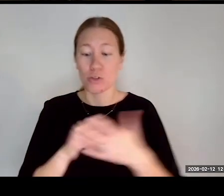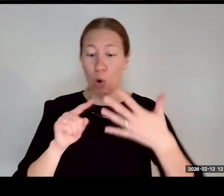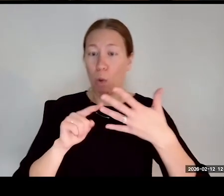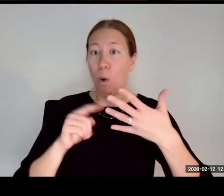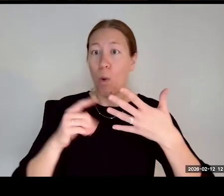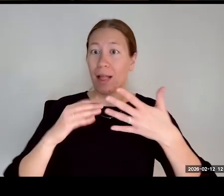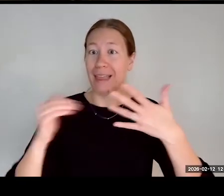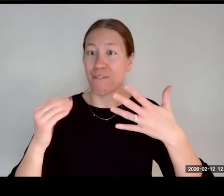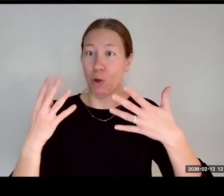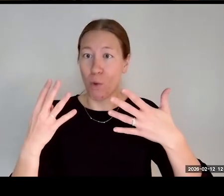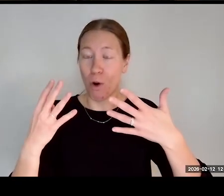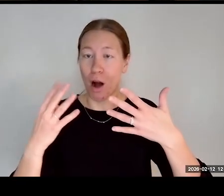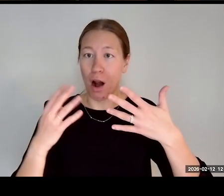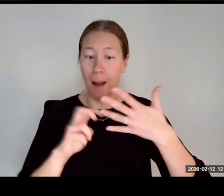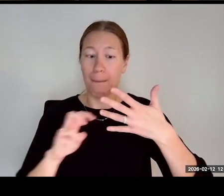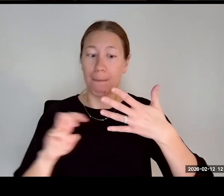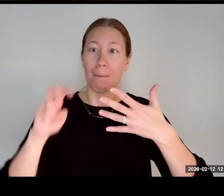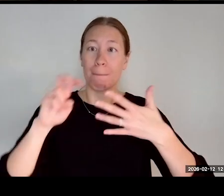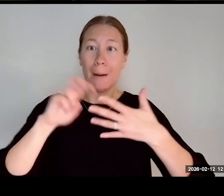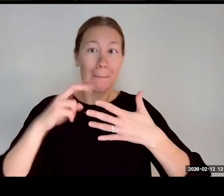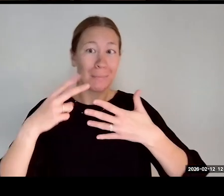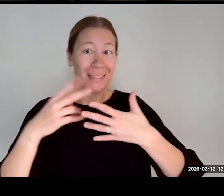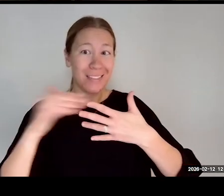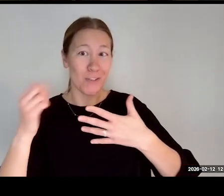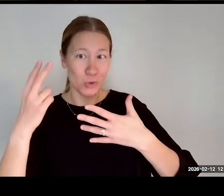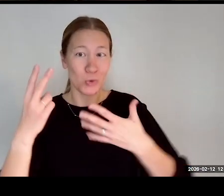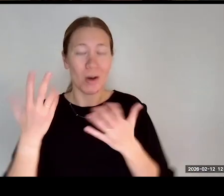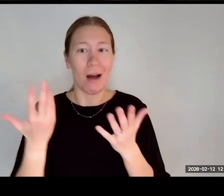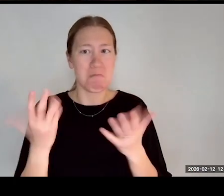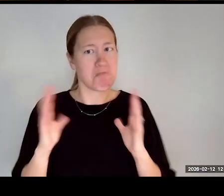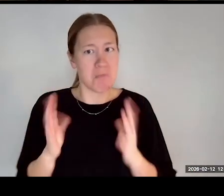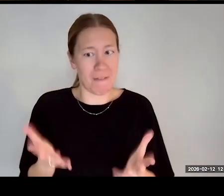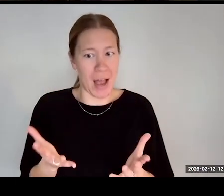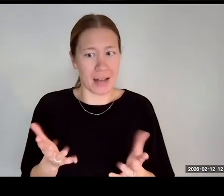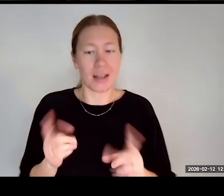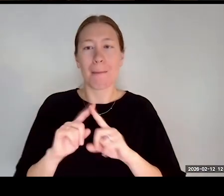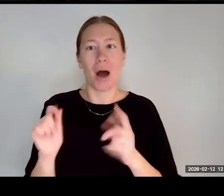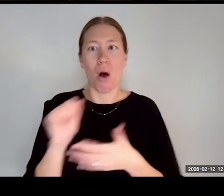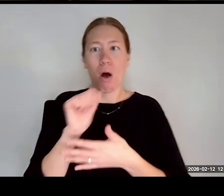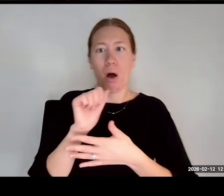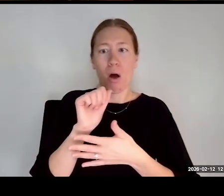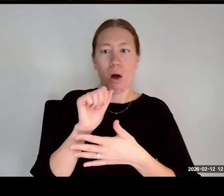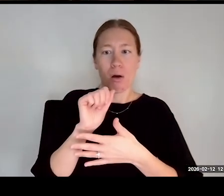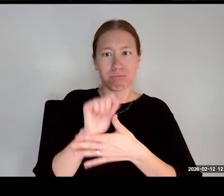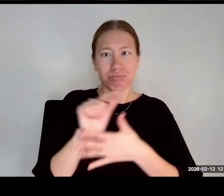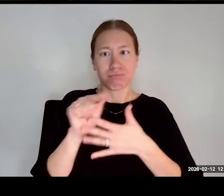to a heading level two. But what I can't do is skip from a heading level two to a heading level four. That's gonna break the document structure